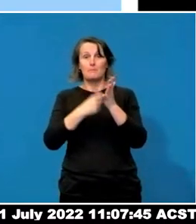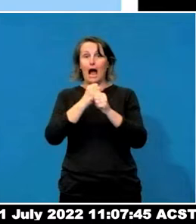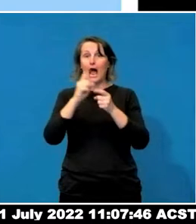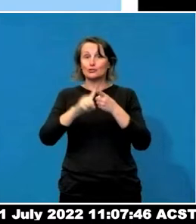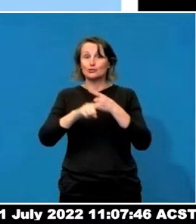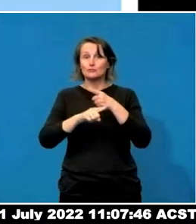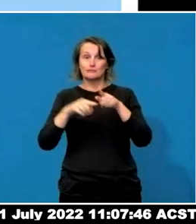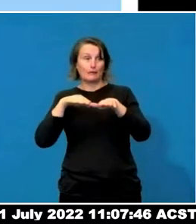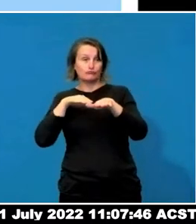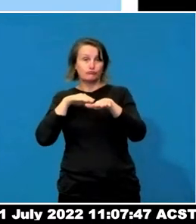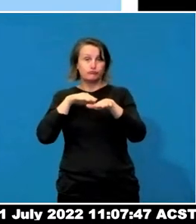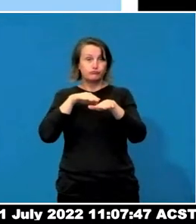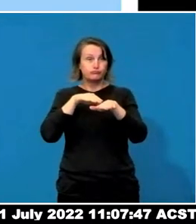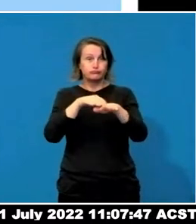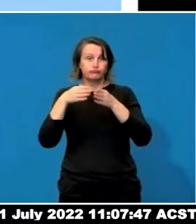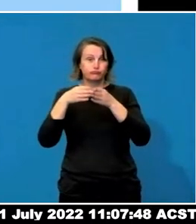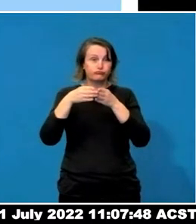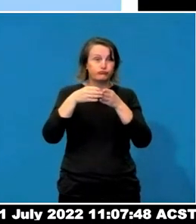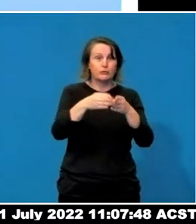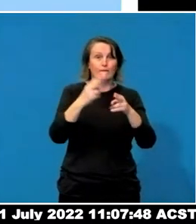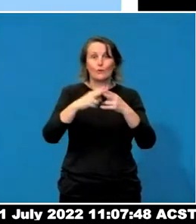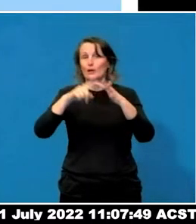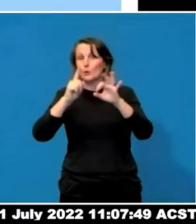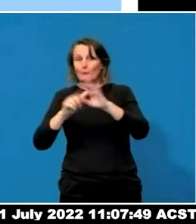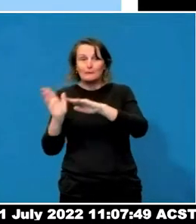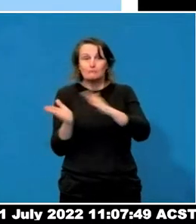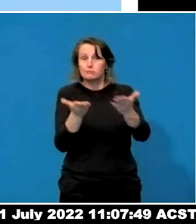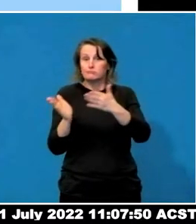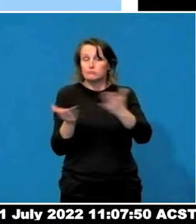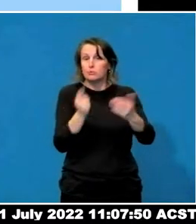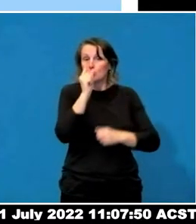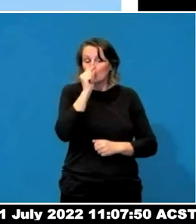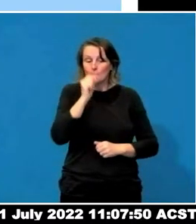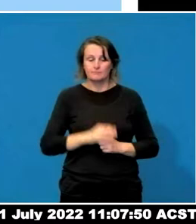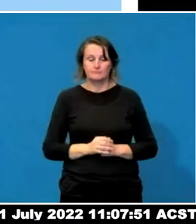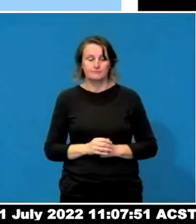So, if you look at that map, for example, Aurukun, which is south of Weipa on the map